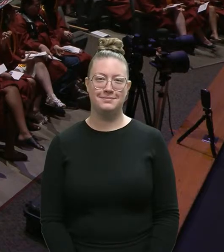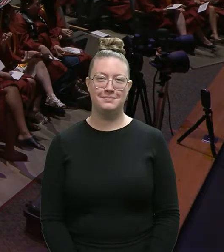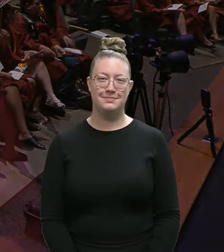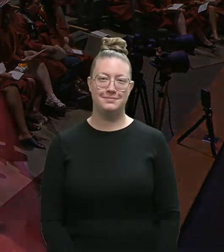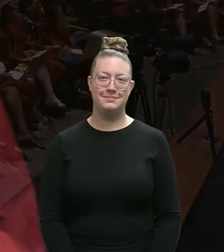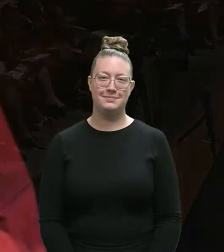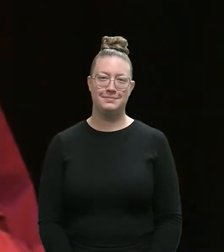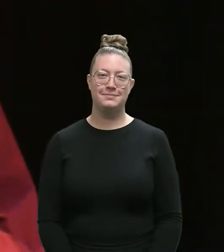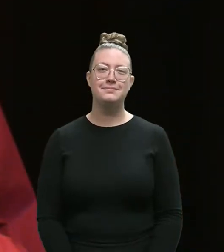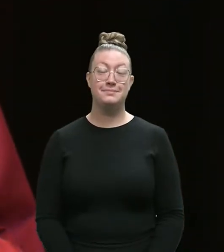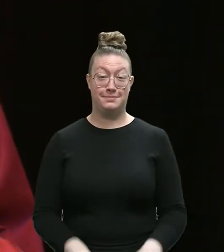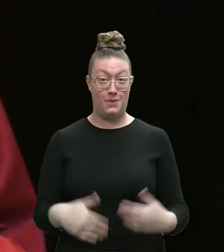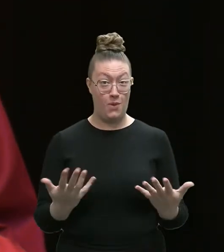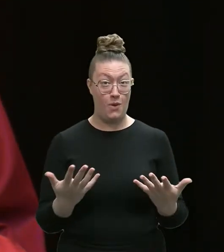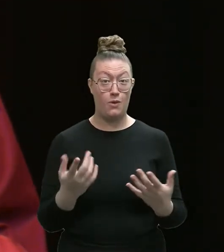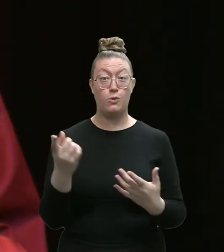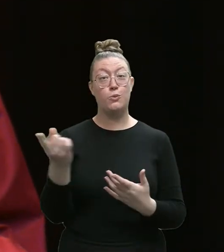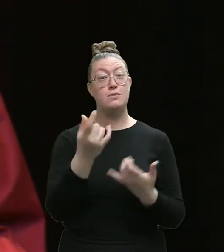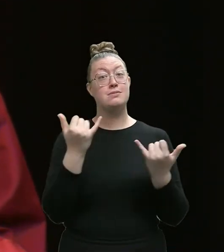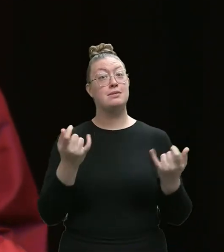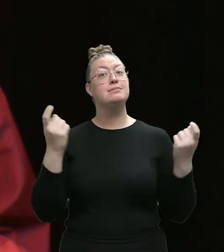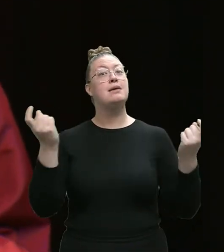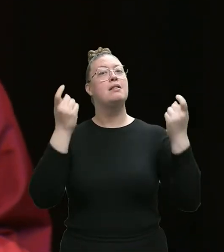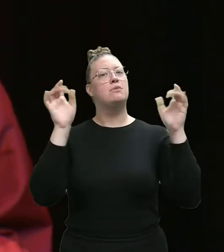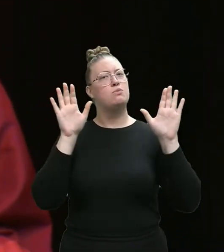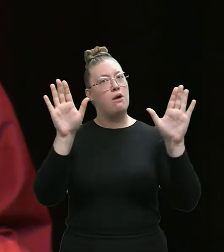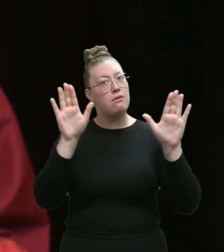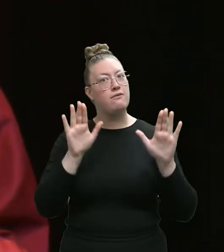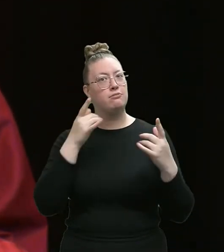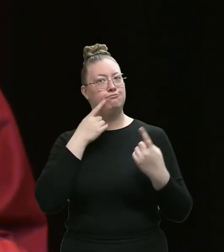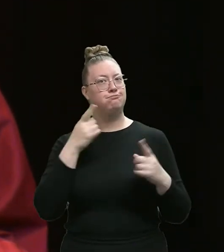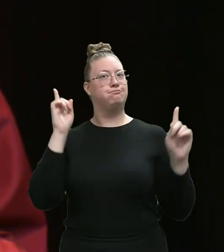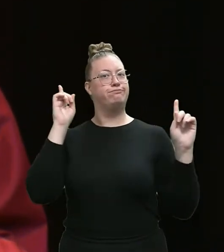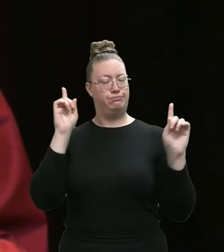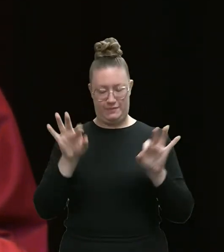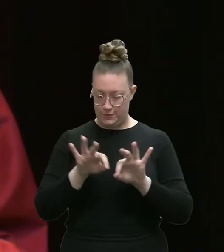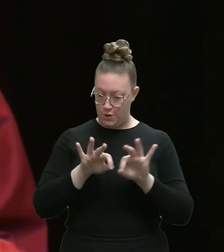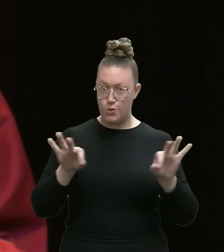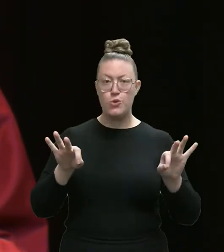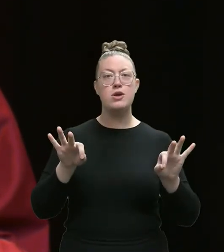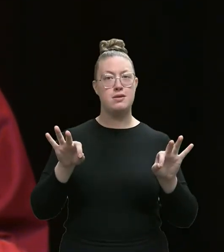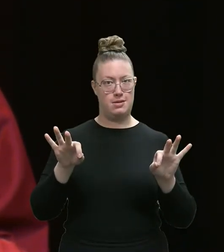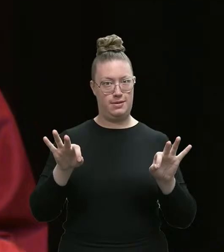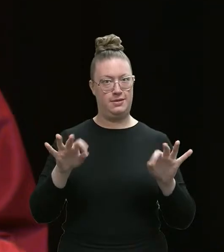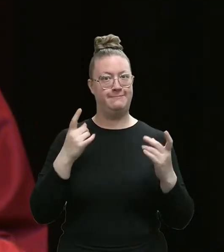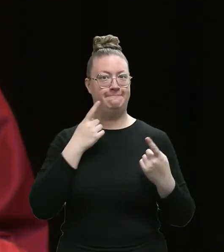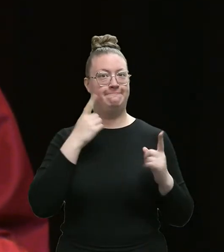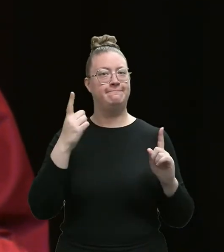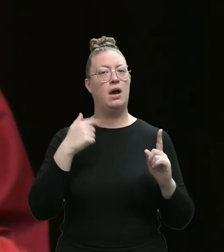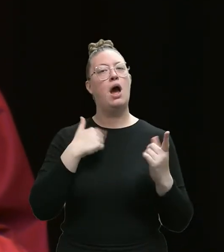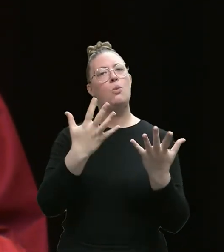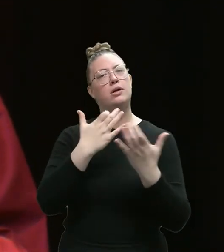you all looked past that, though. You all came forward, looking towards the future. And I would like all the non traditional students here